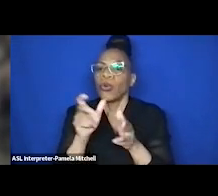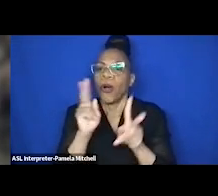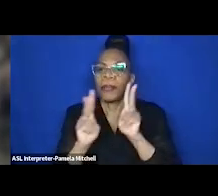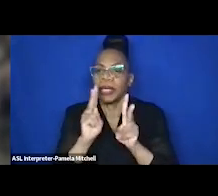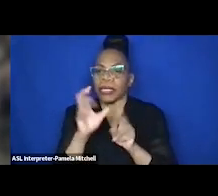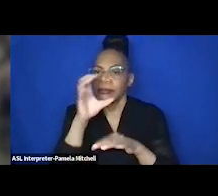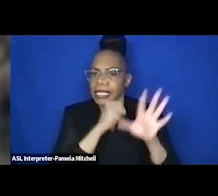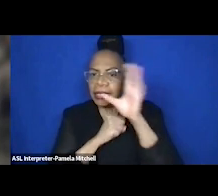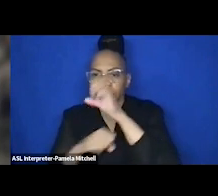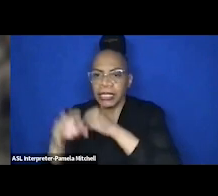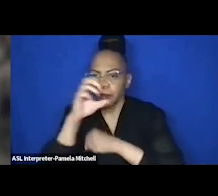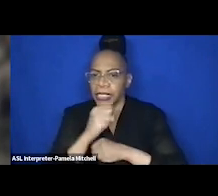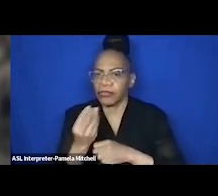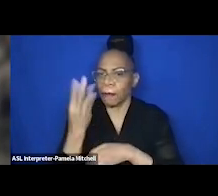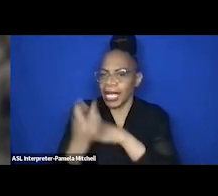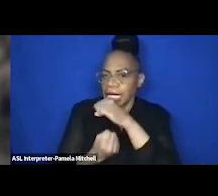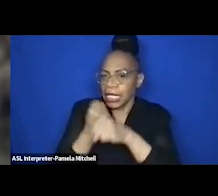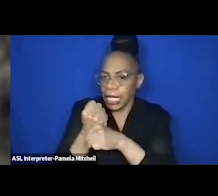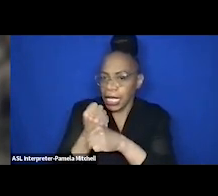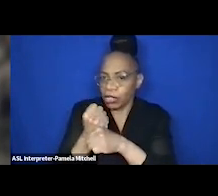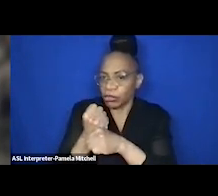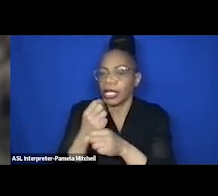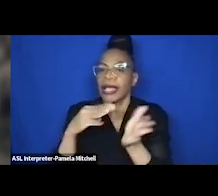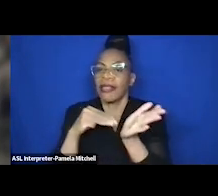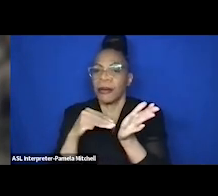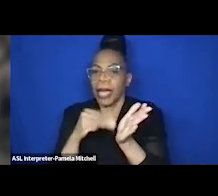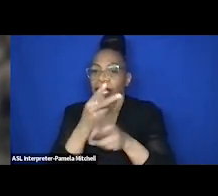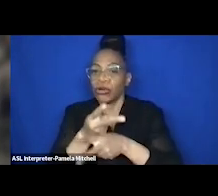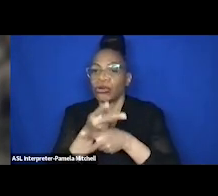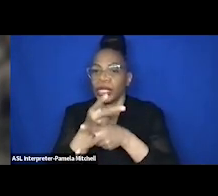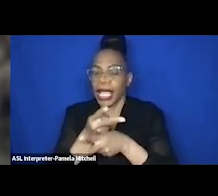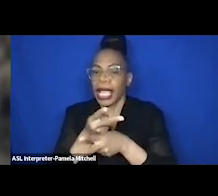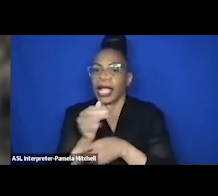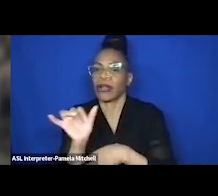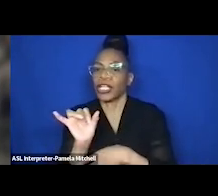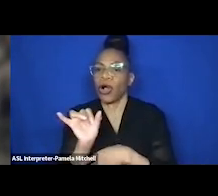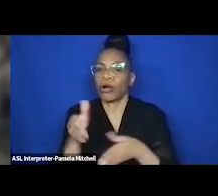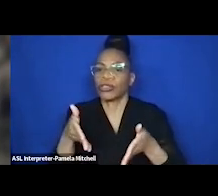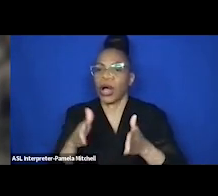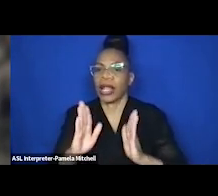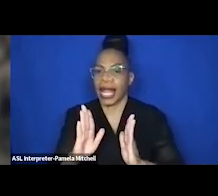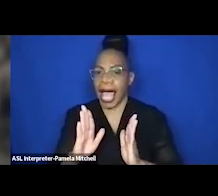And so with this medical care, also allow for medical practitioners,